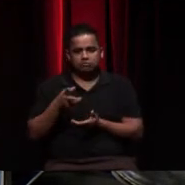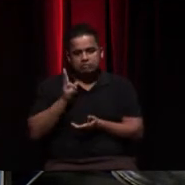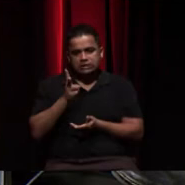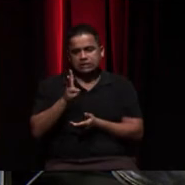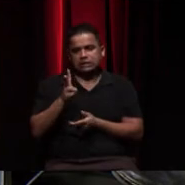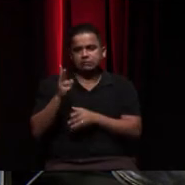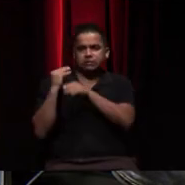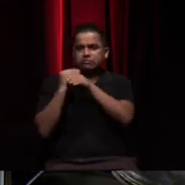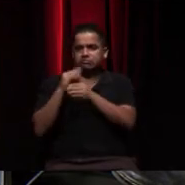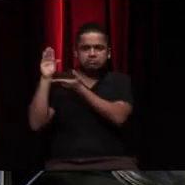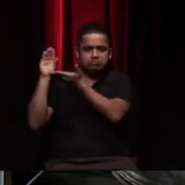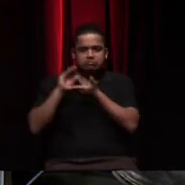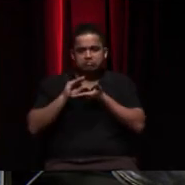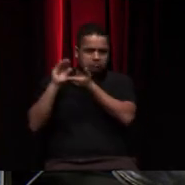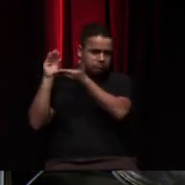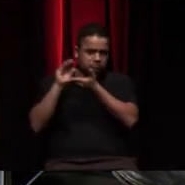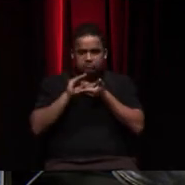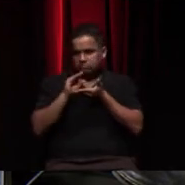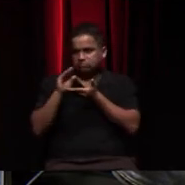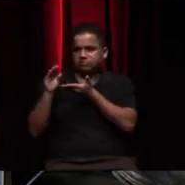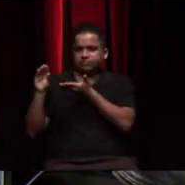It has always been the advertisers.